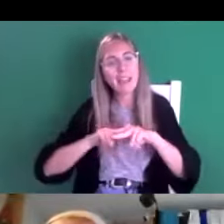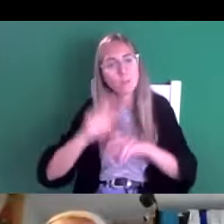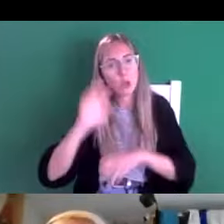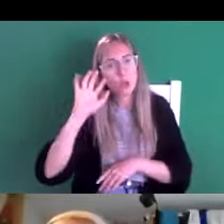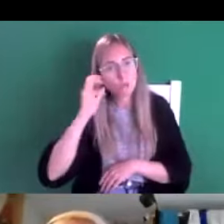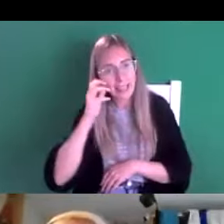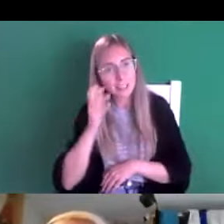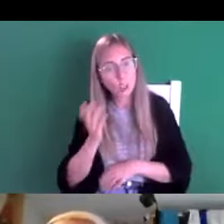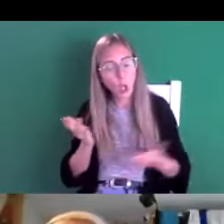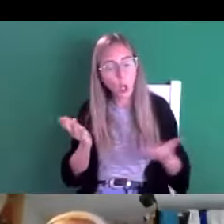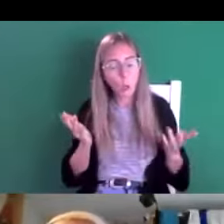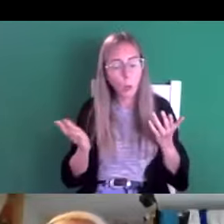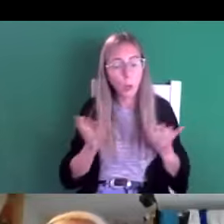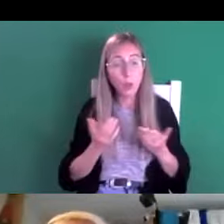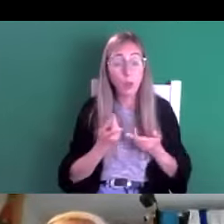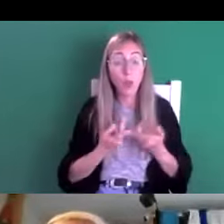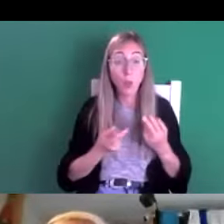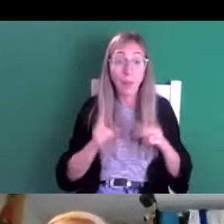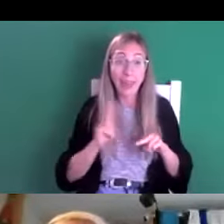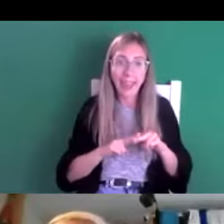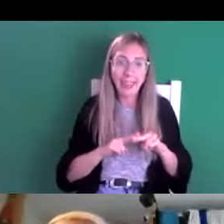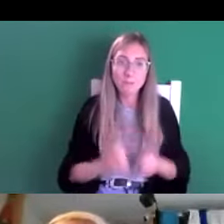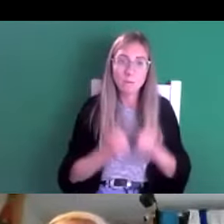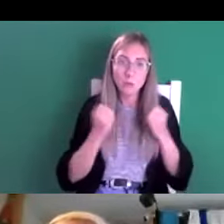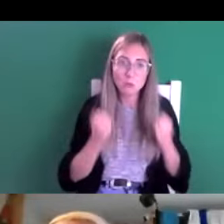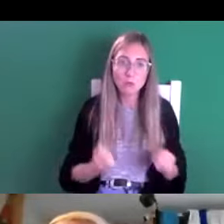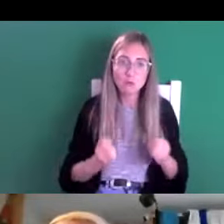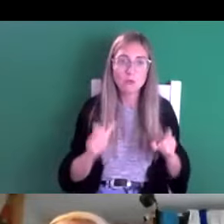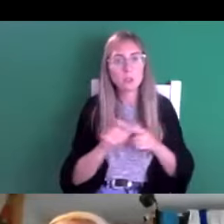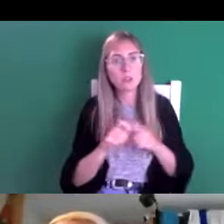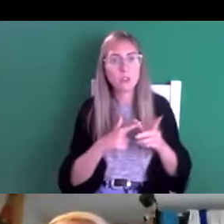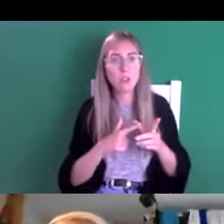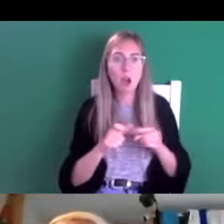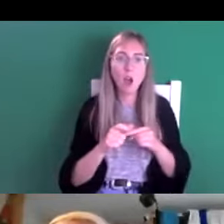but then if you were true dardis you would probably go on to the radio and say something